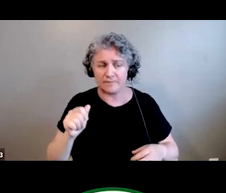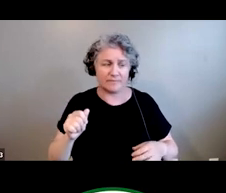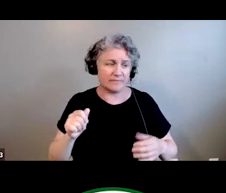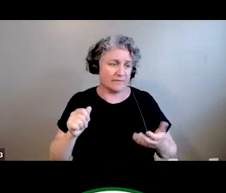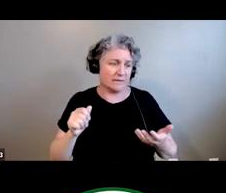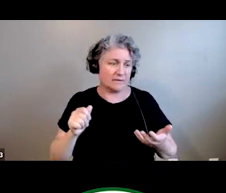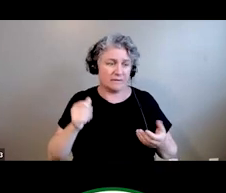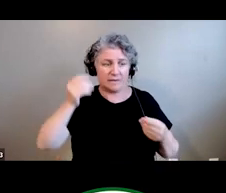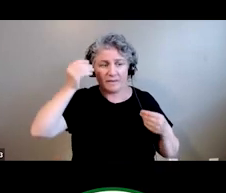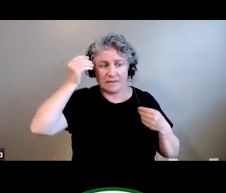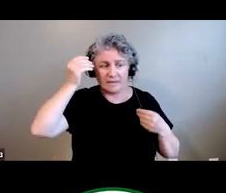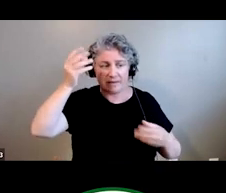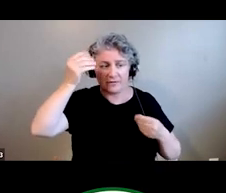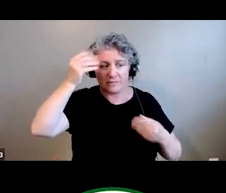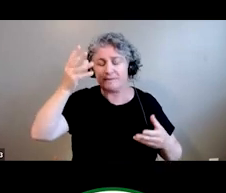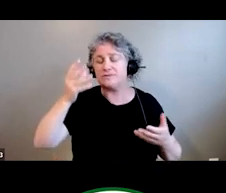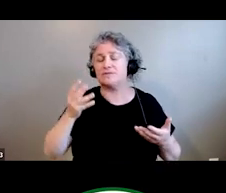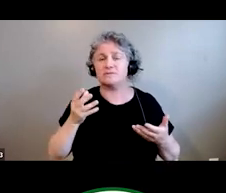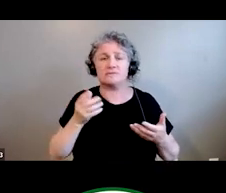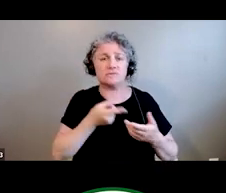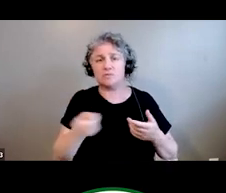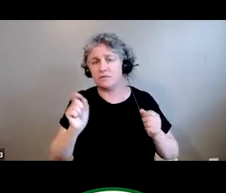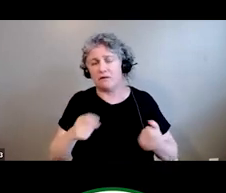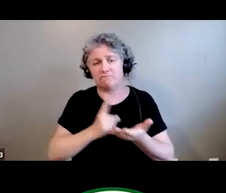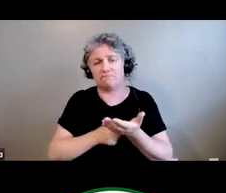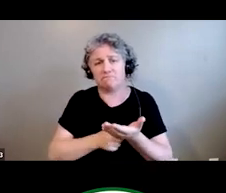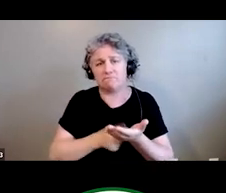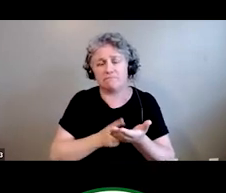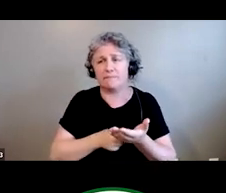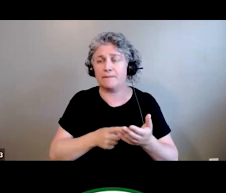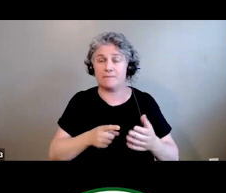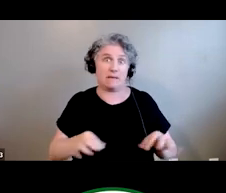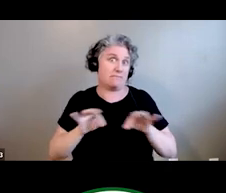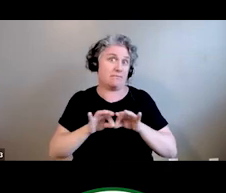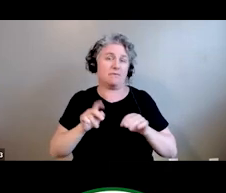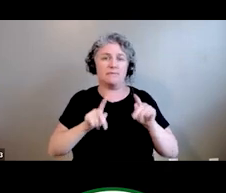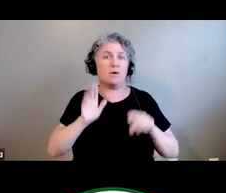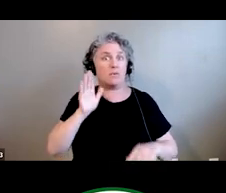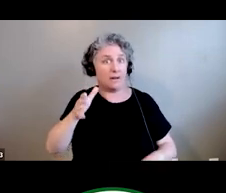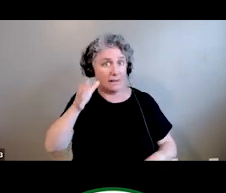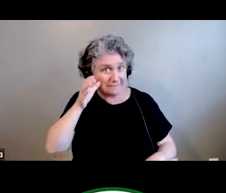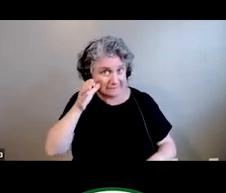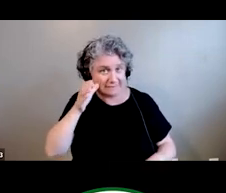Thank you. Yes, thank you so much, Noah. I think getting involved at your local level and really starting